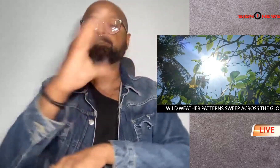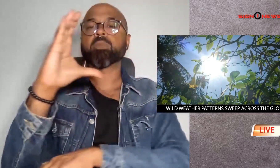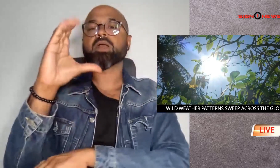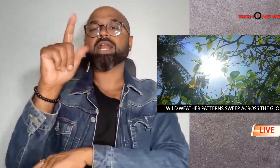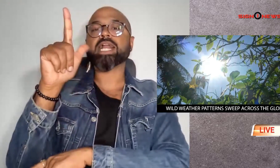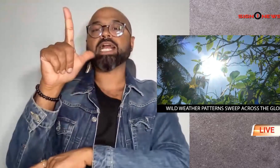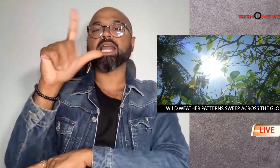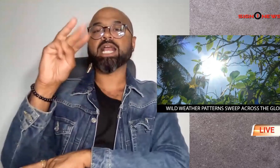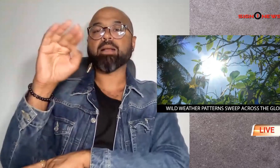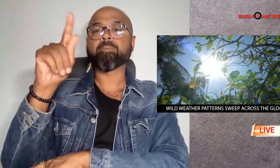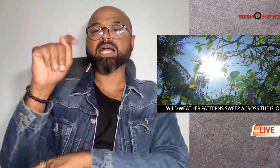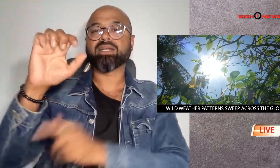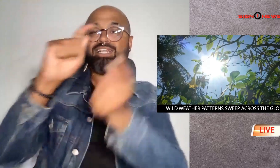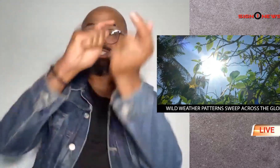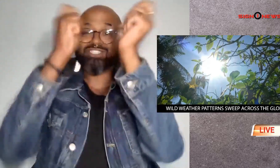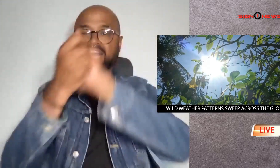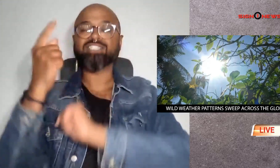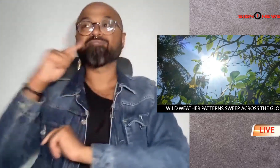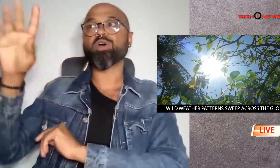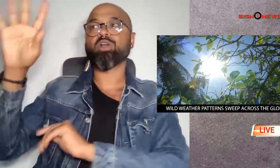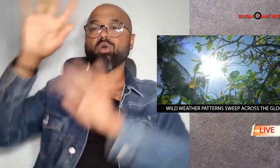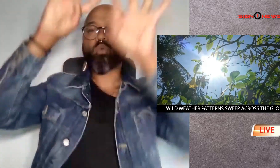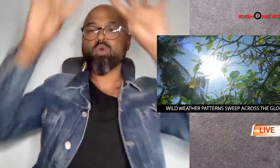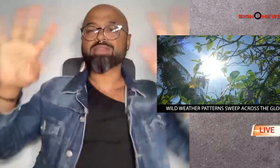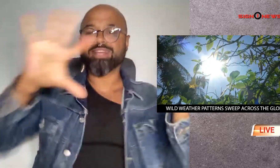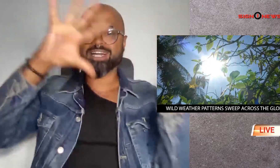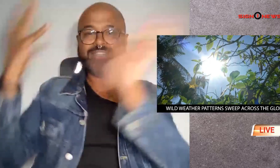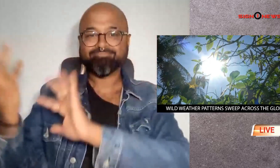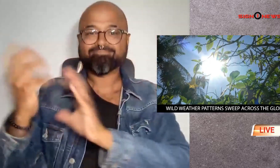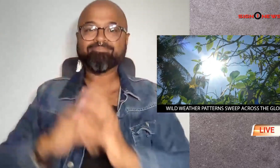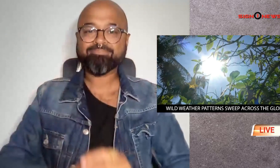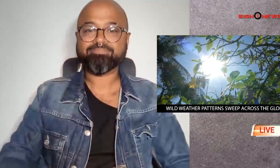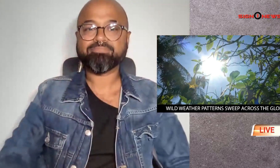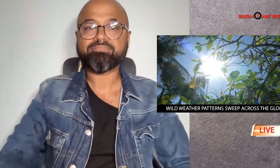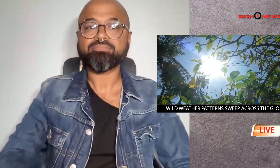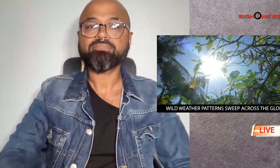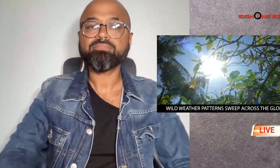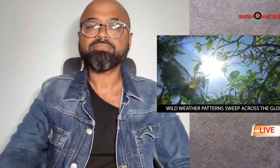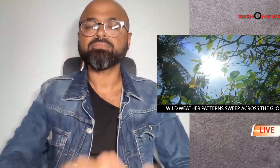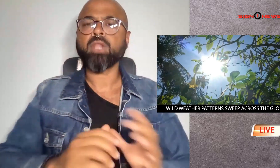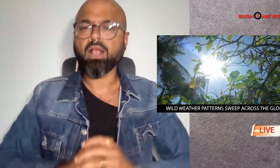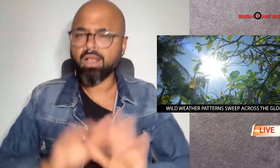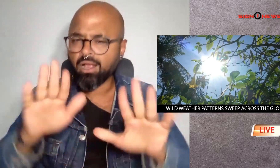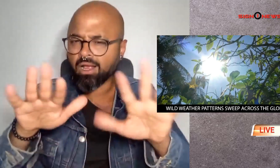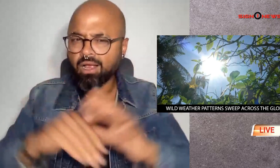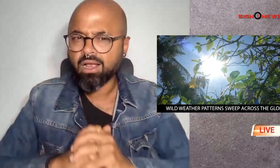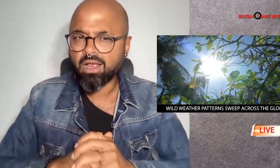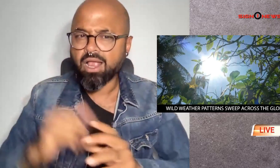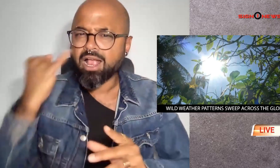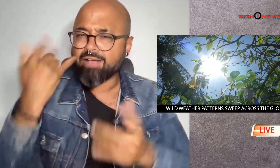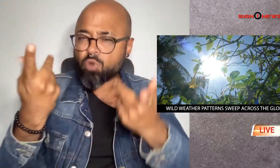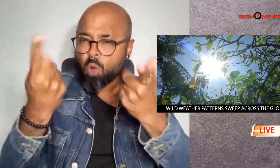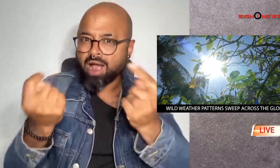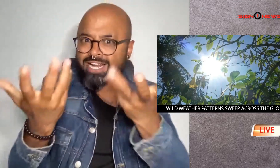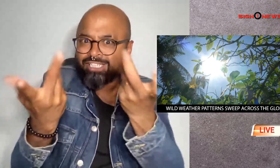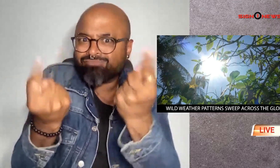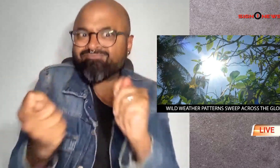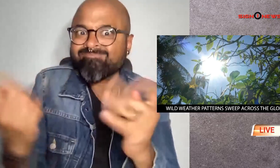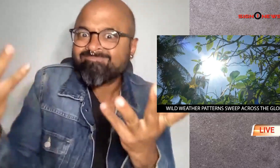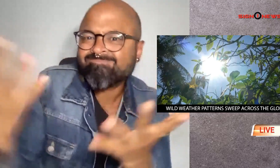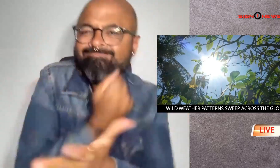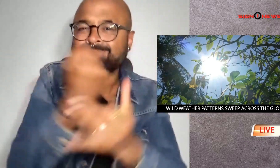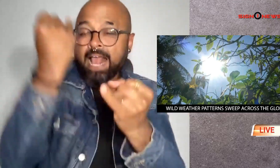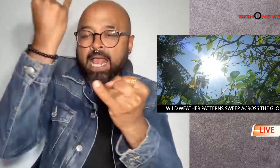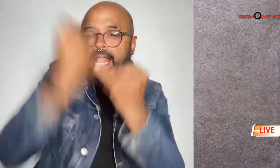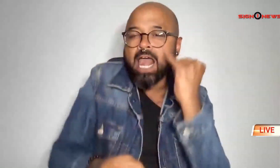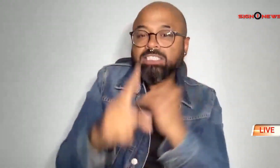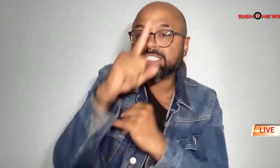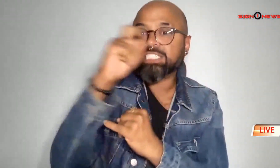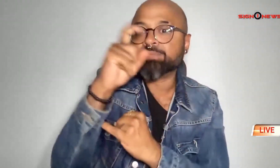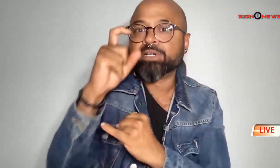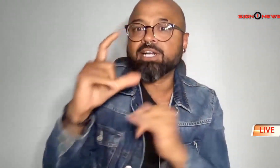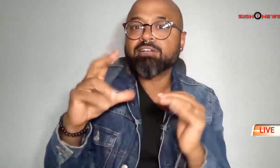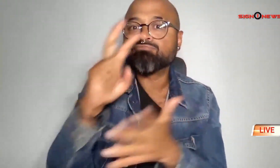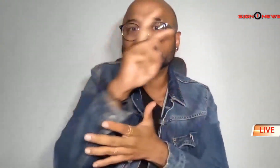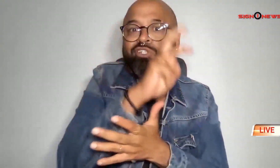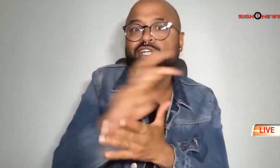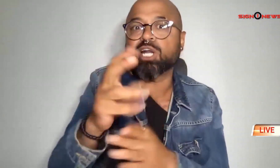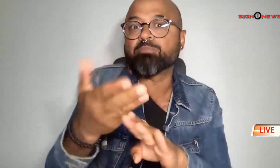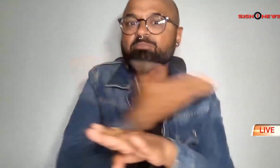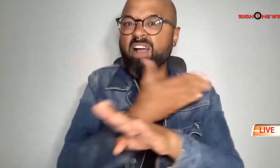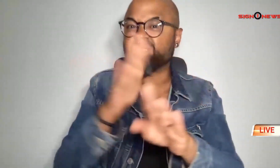blaming climate change for the wild weather if you're trying to squeeze in one last summer